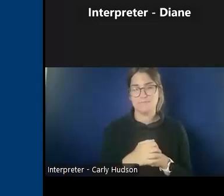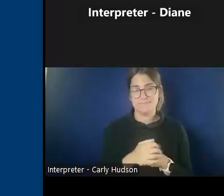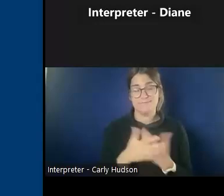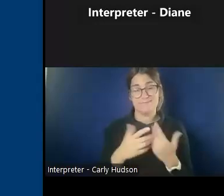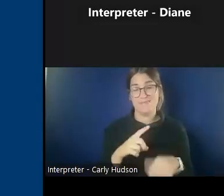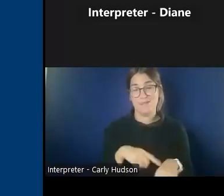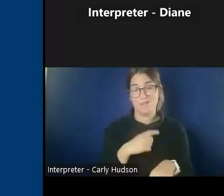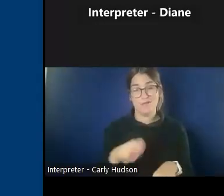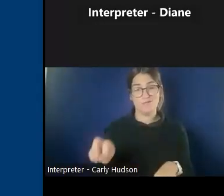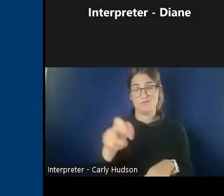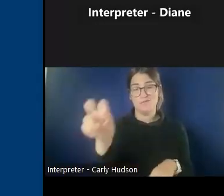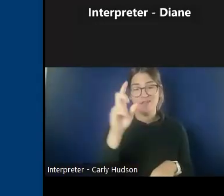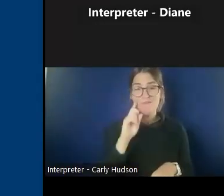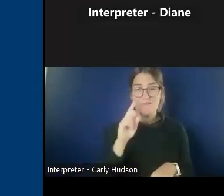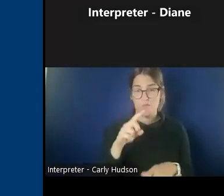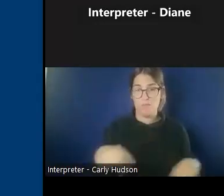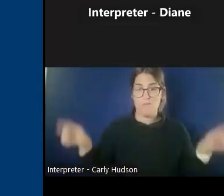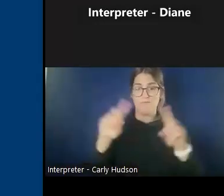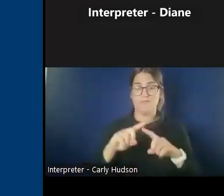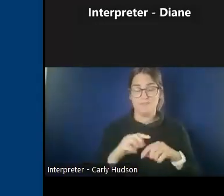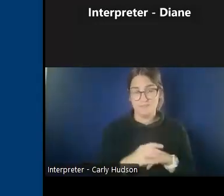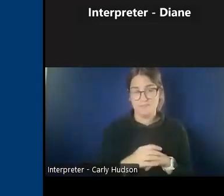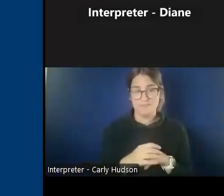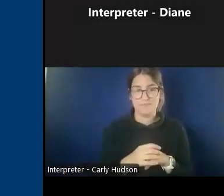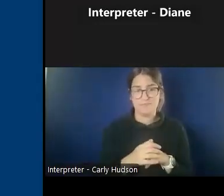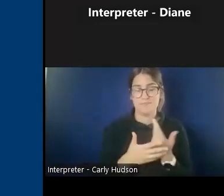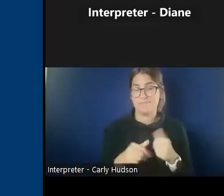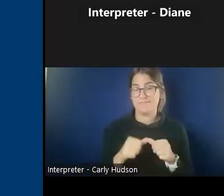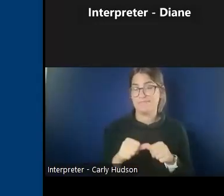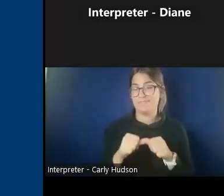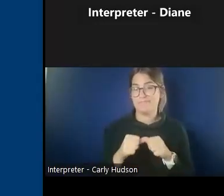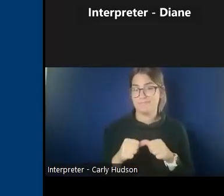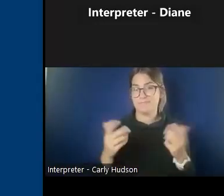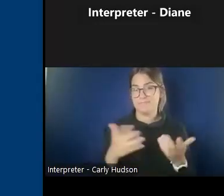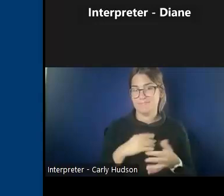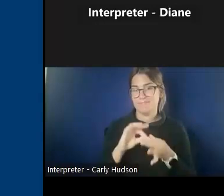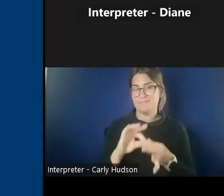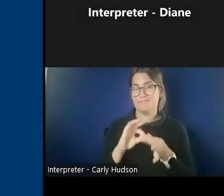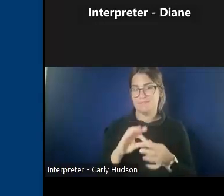all of us and I think um what has kept me going is my connection to folks here sitting